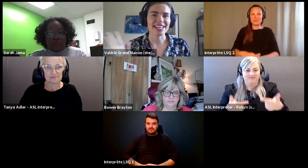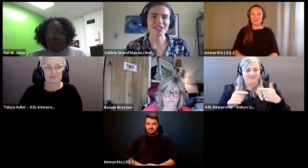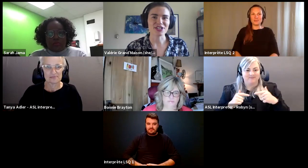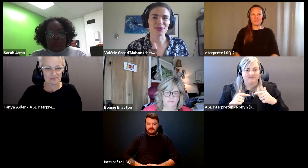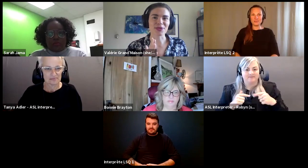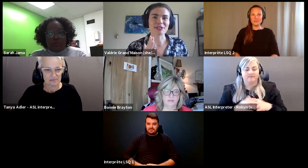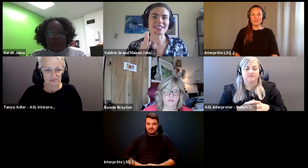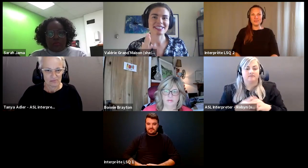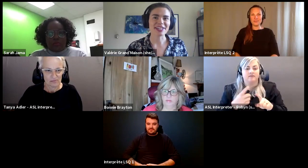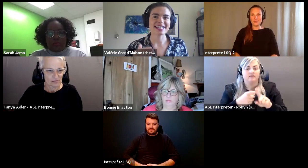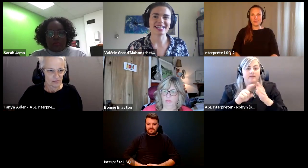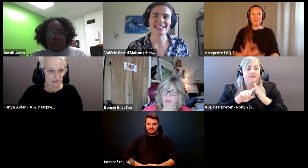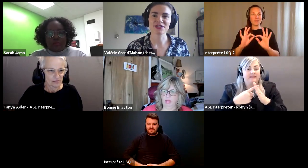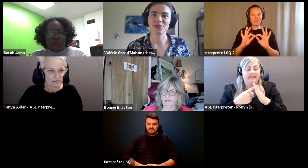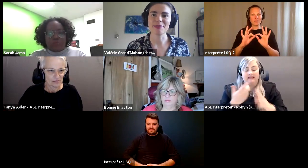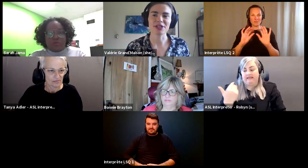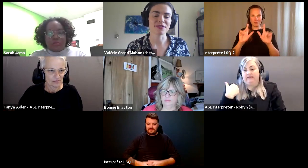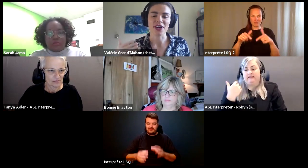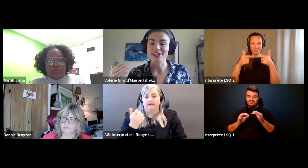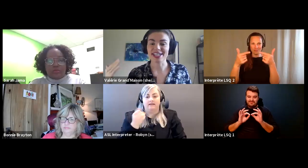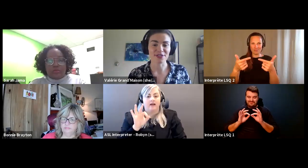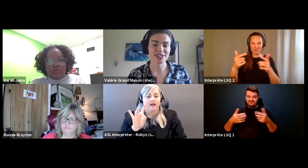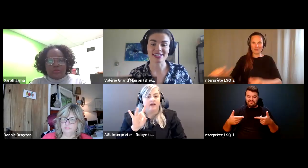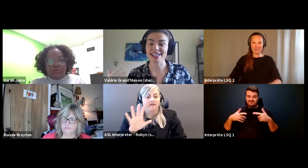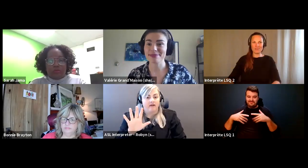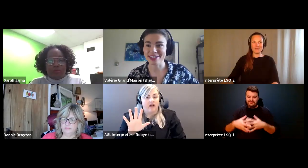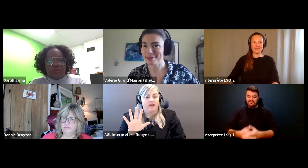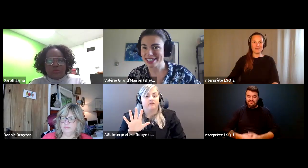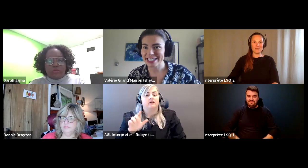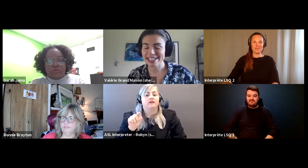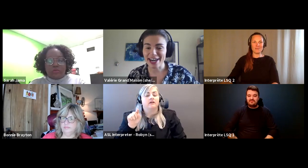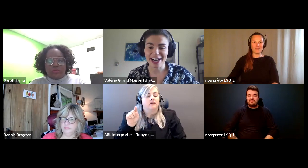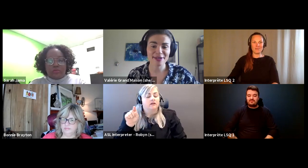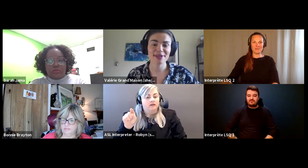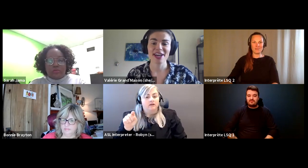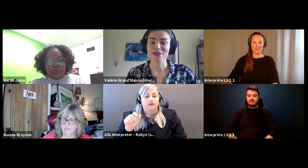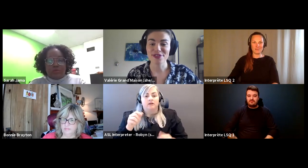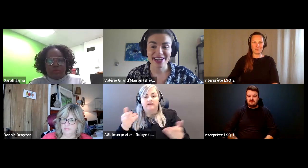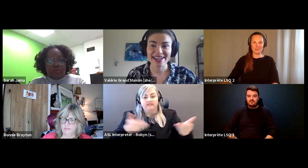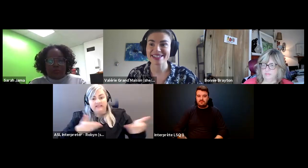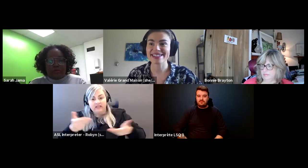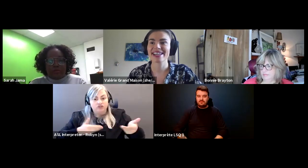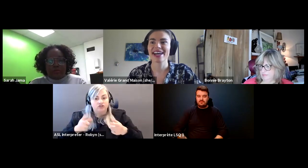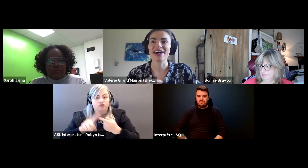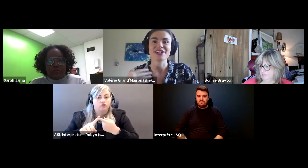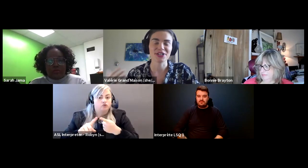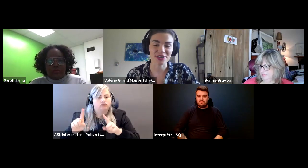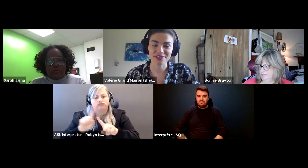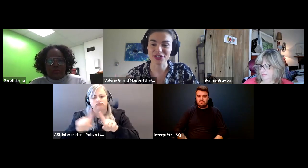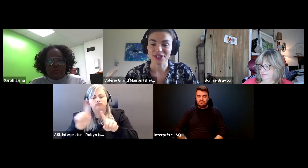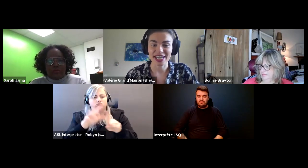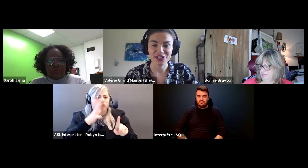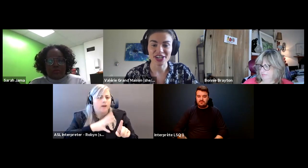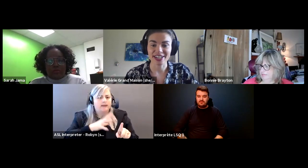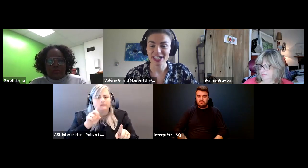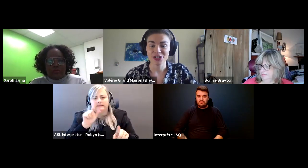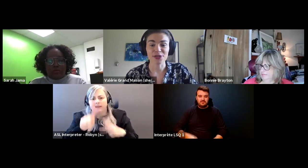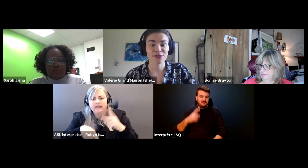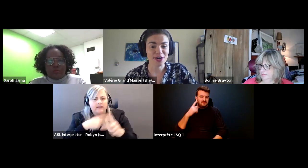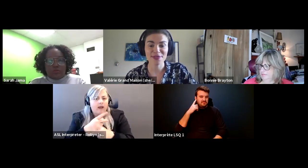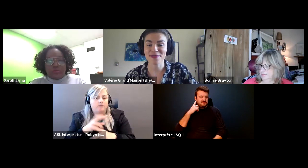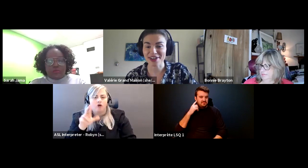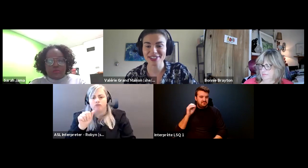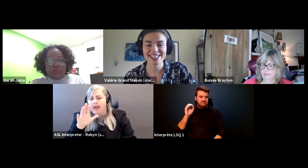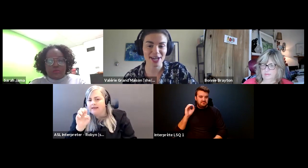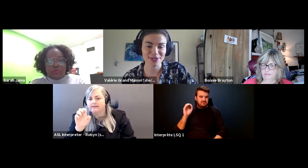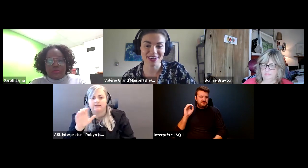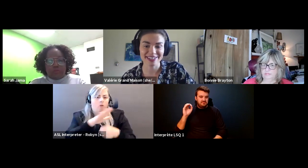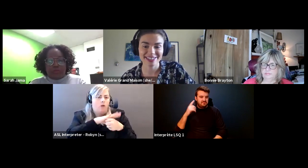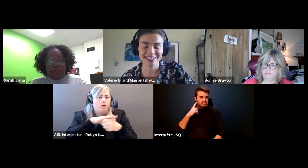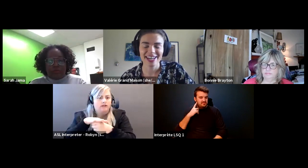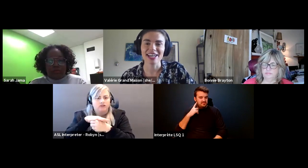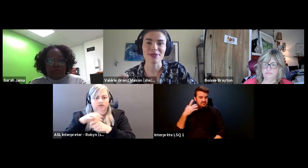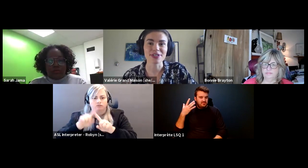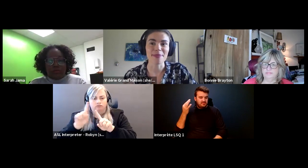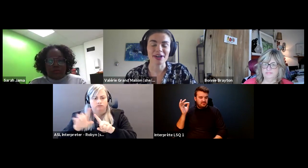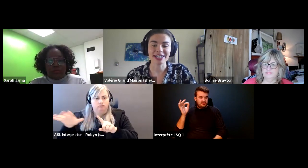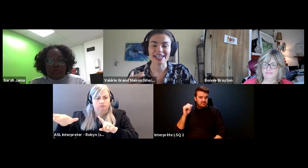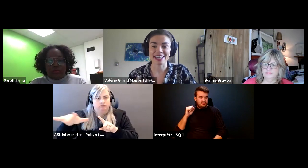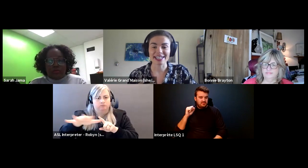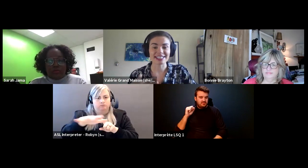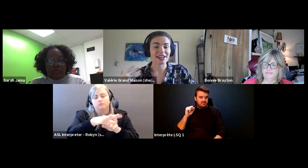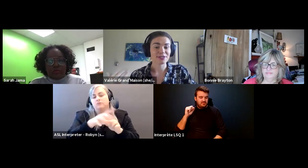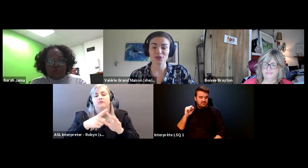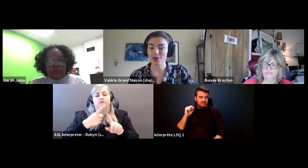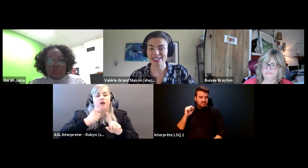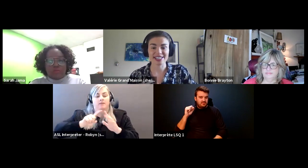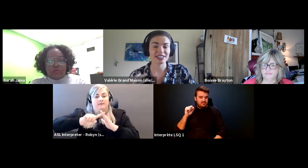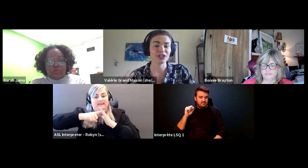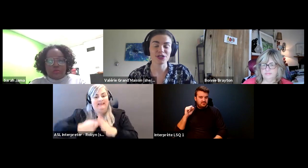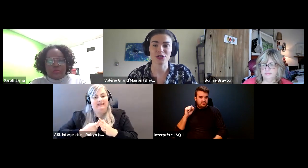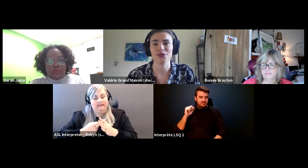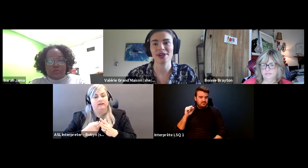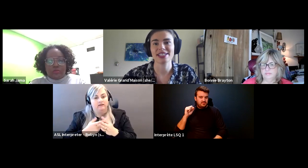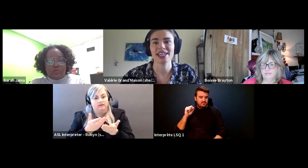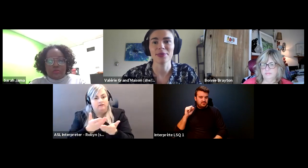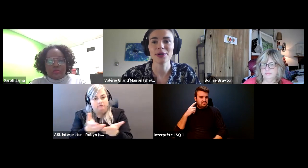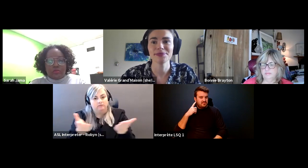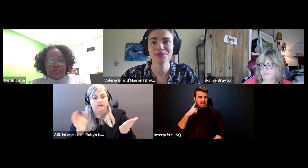Valérie Grand’Maison (she/elle): invitations were specifically sent out to women of diverse deceptive disability type raise a geographical location, so from the very inception, it was about getting diverse voices and concern around the table.